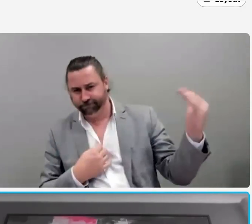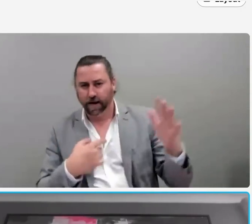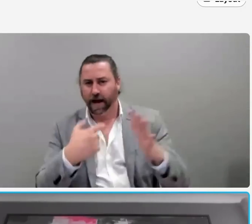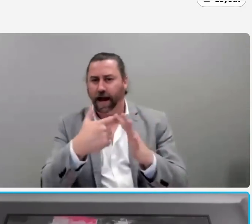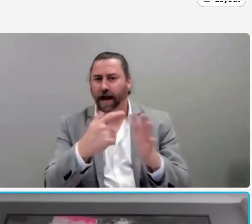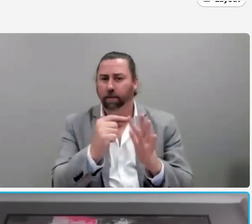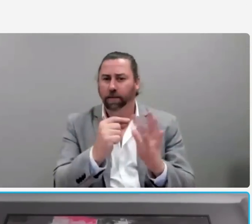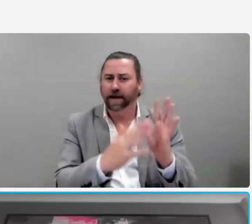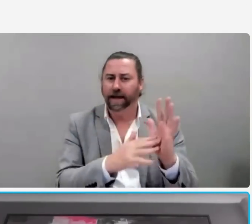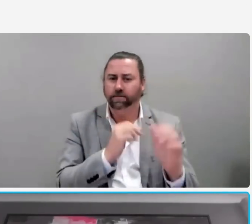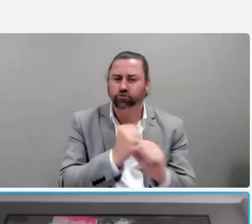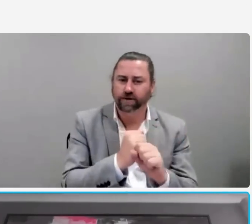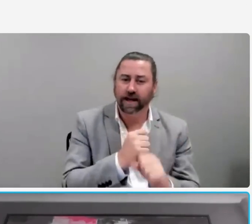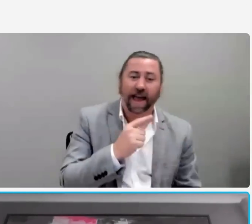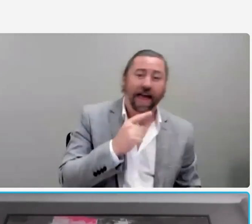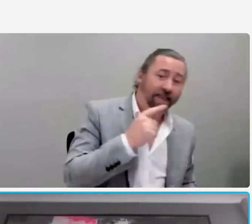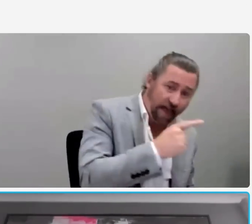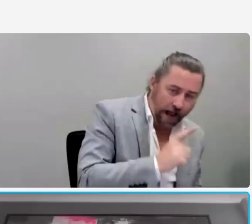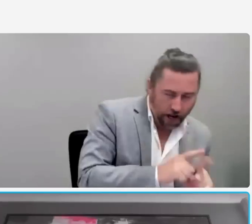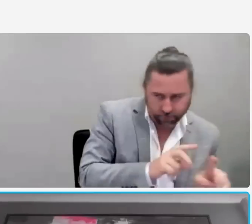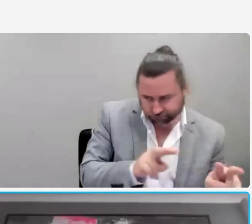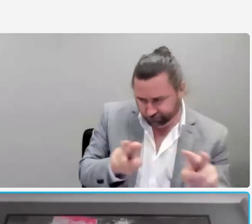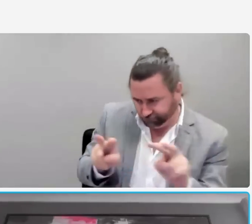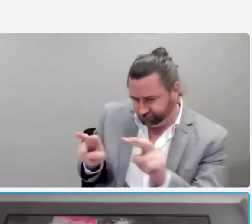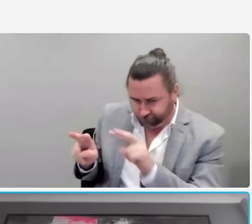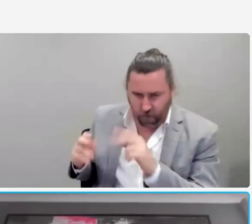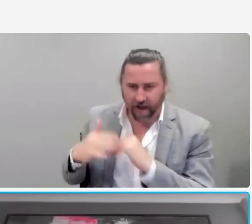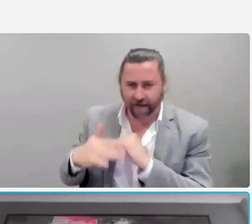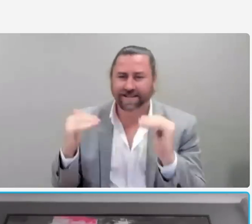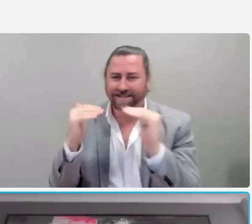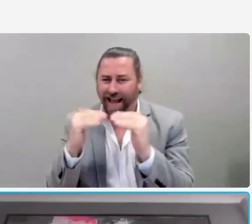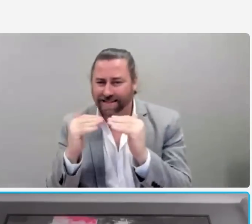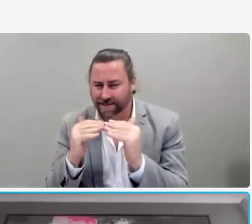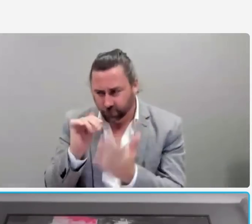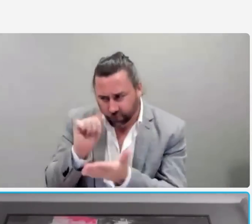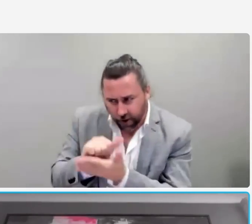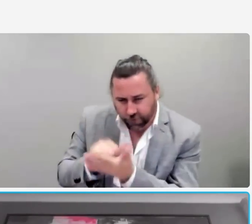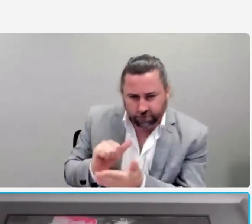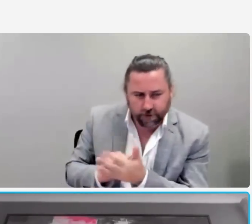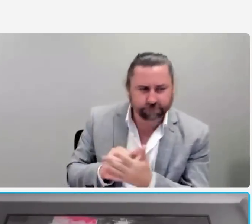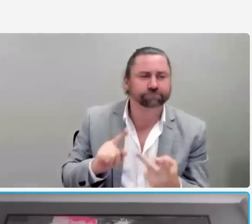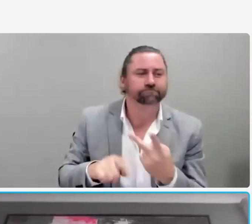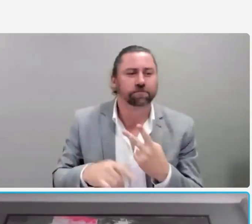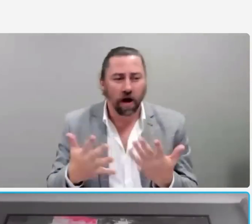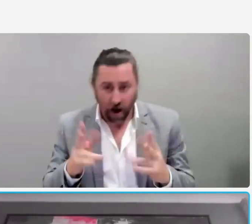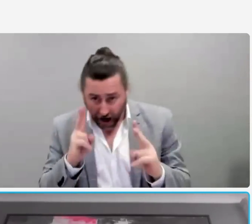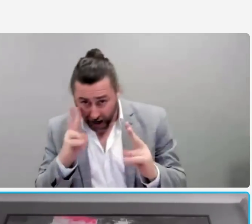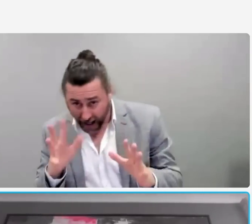evaluation of the current quality standards to look at their clarity, relevance and the impact they've had on quality.